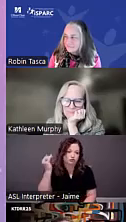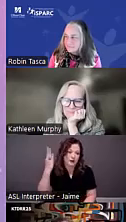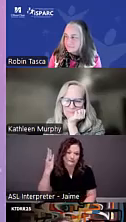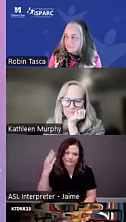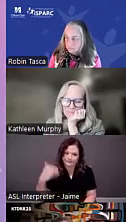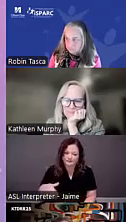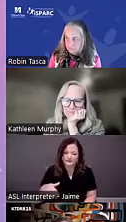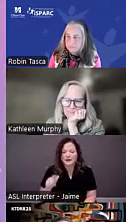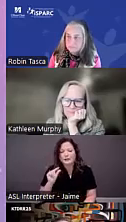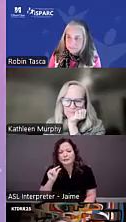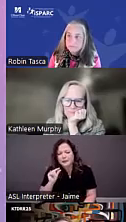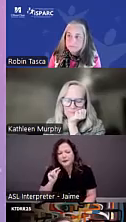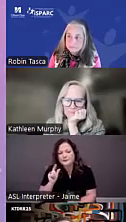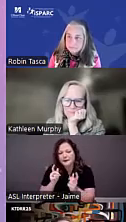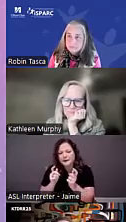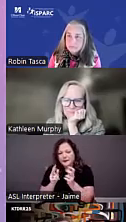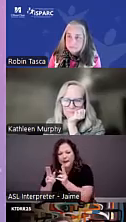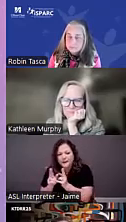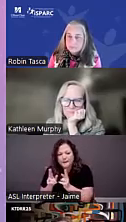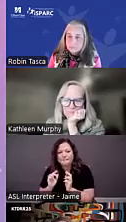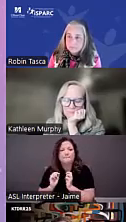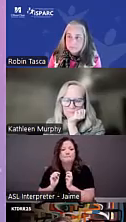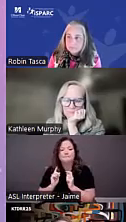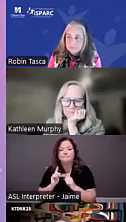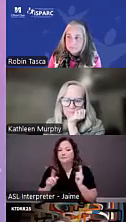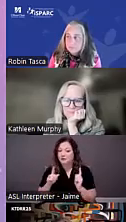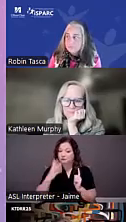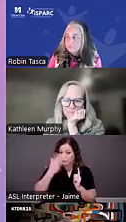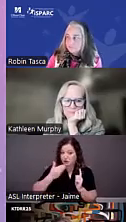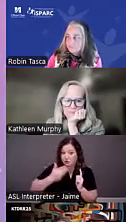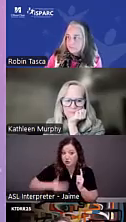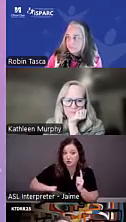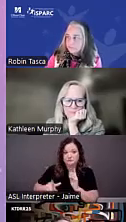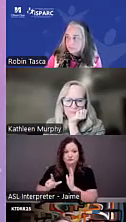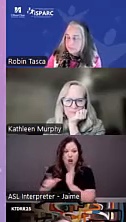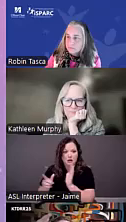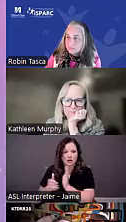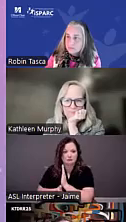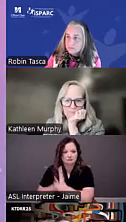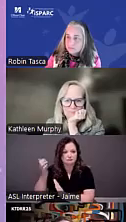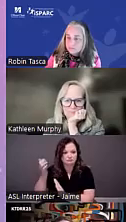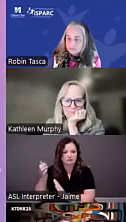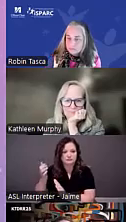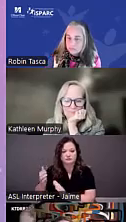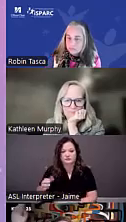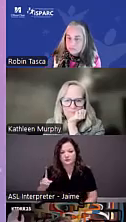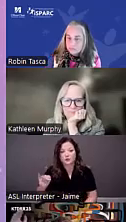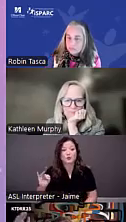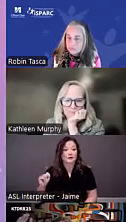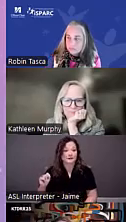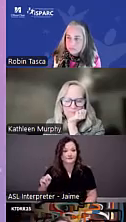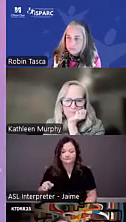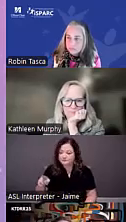you're to have to do, but it does a pretty good job of just auto doing it. And it can handle, like, 5-minute videos,